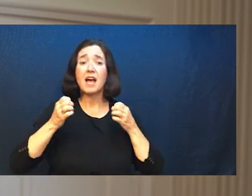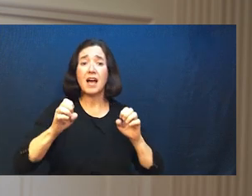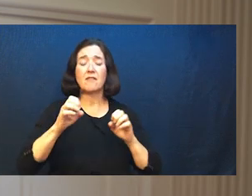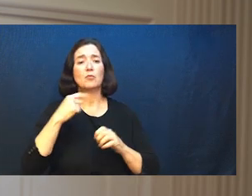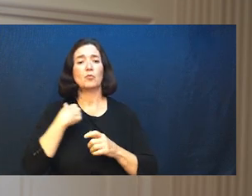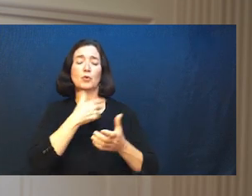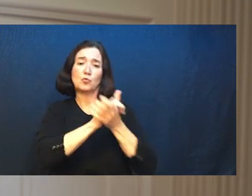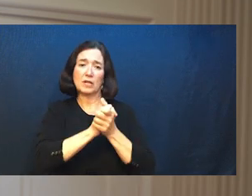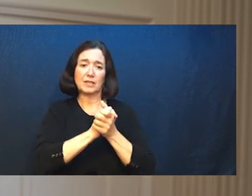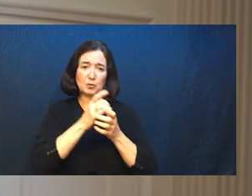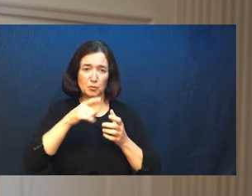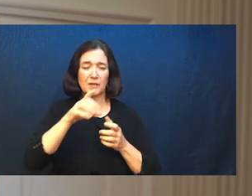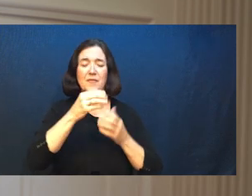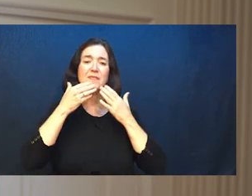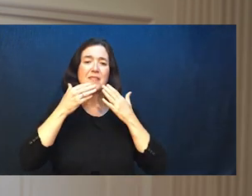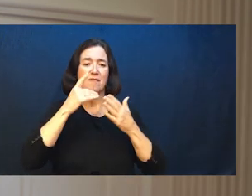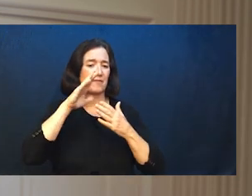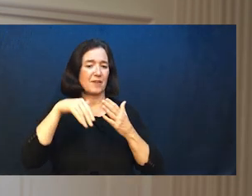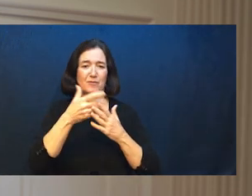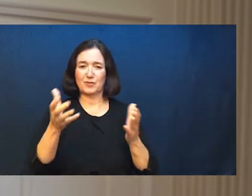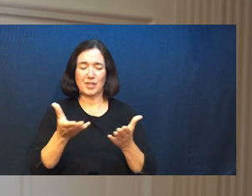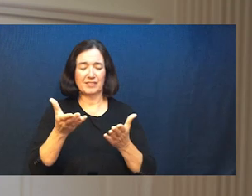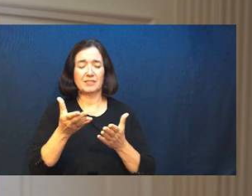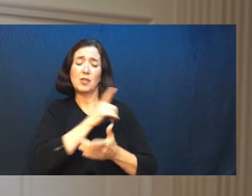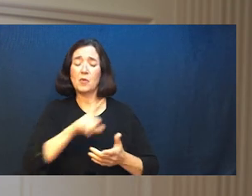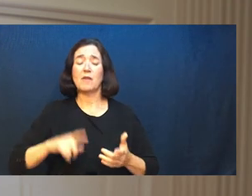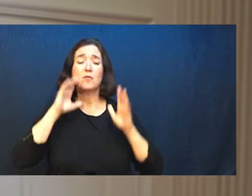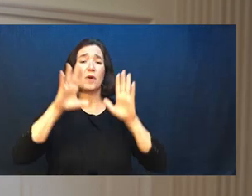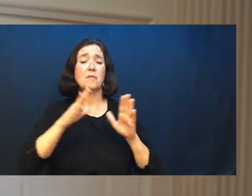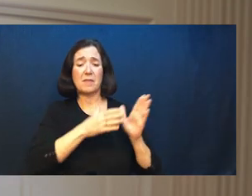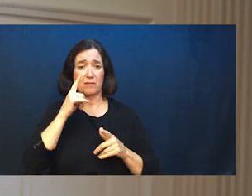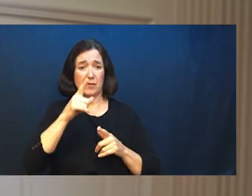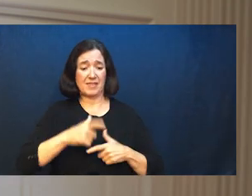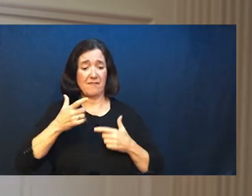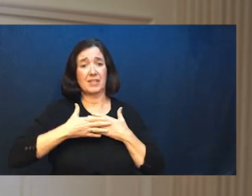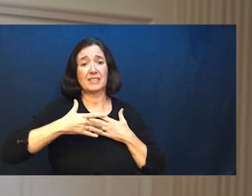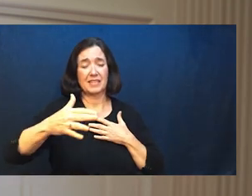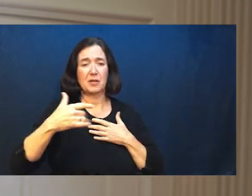of effort, and we congratulate you and thank you for all that you've done. The Lord has a great plan for your life ahead.